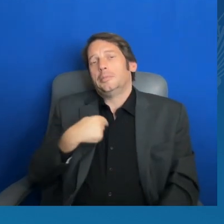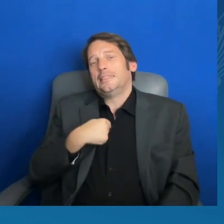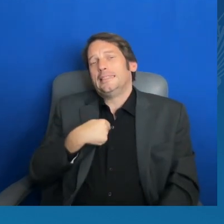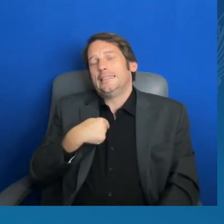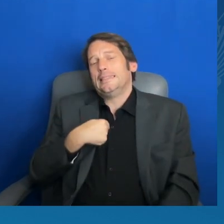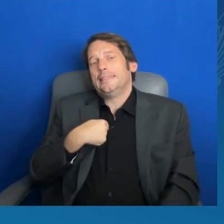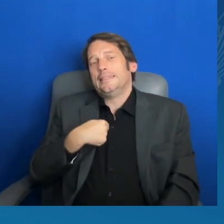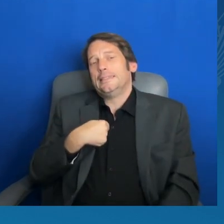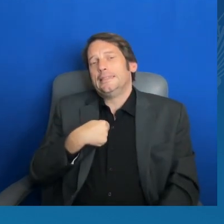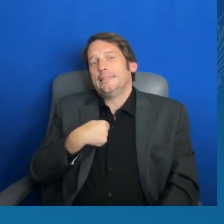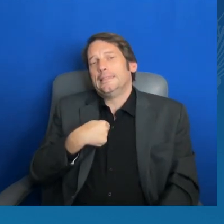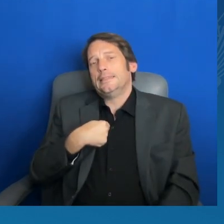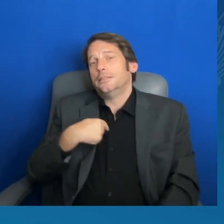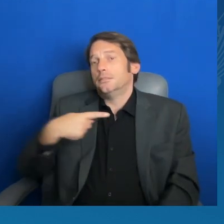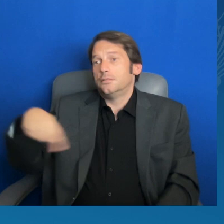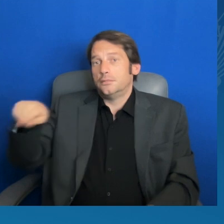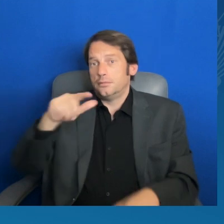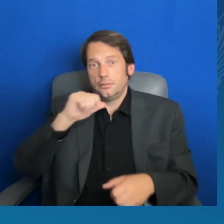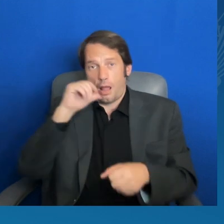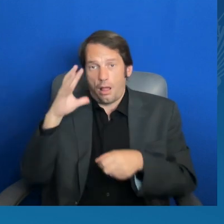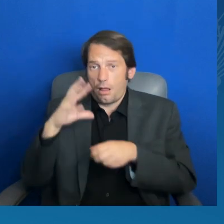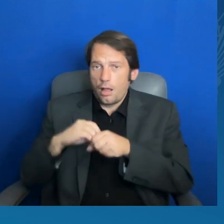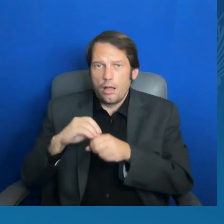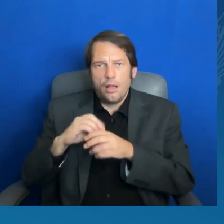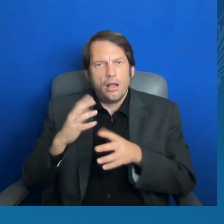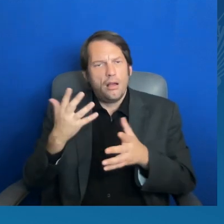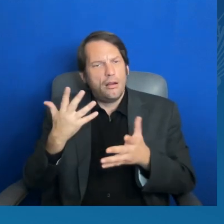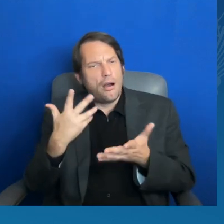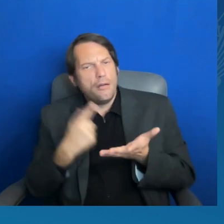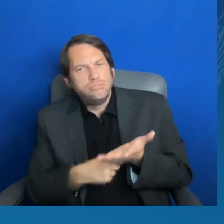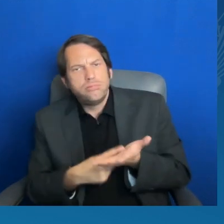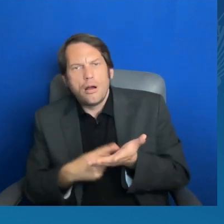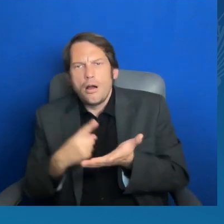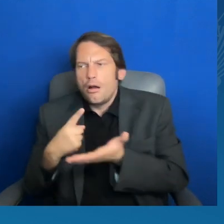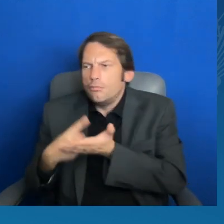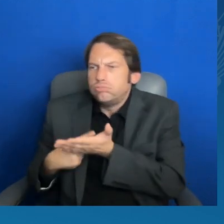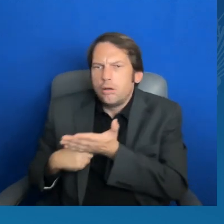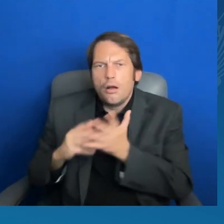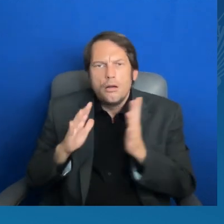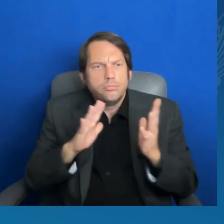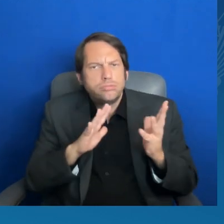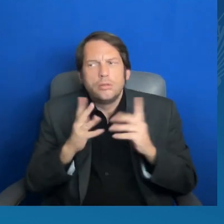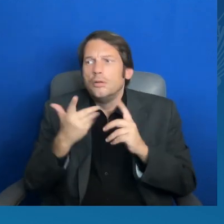are the same ones who talk about accountability all the time -- the hypocrisy of that.